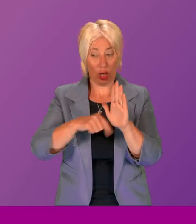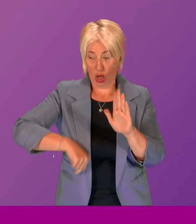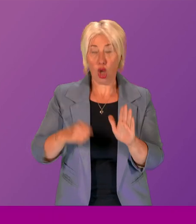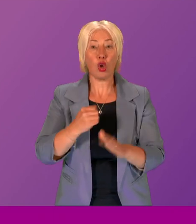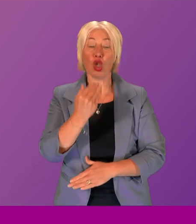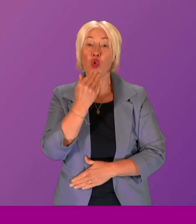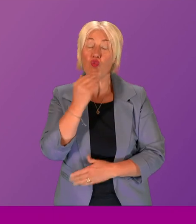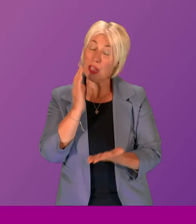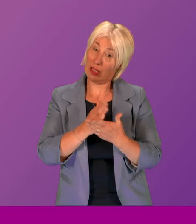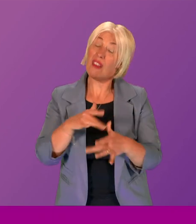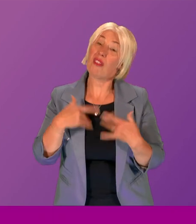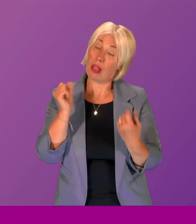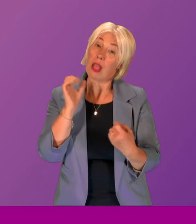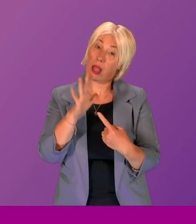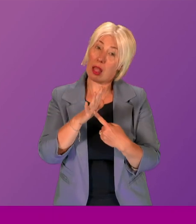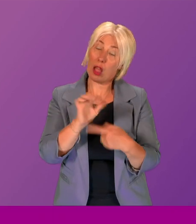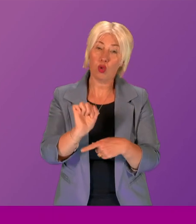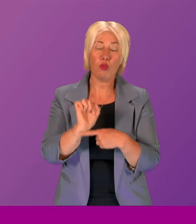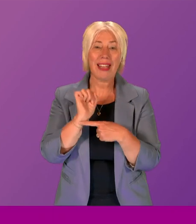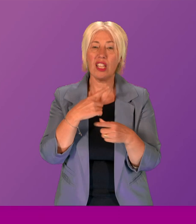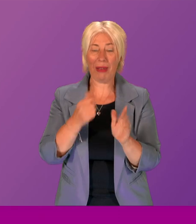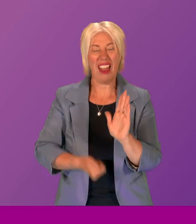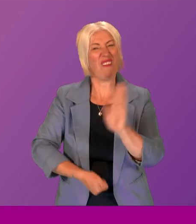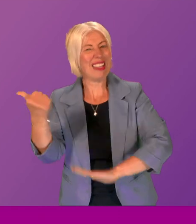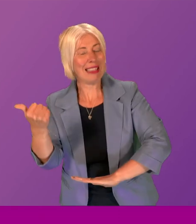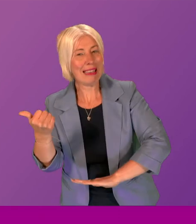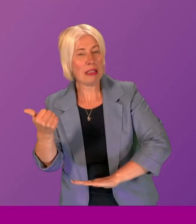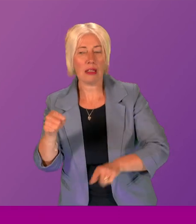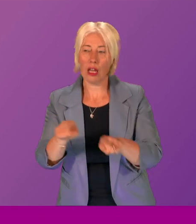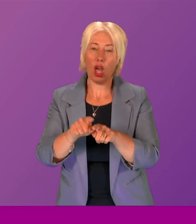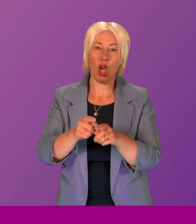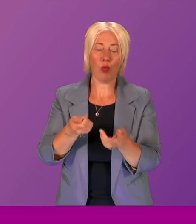vital, such as protections against evictions, a framework for long-term rent controls and new